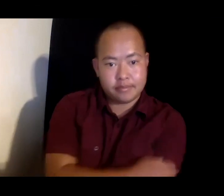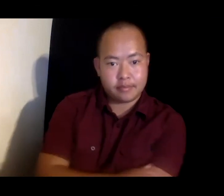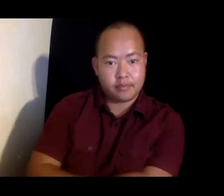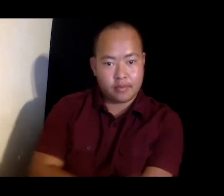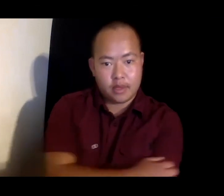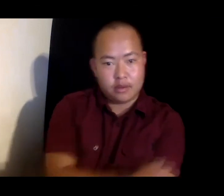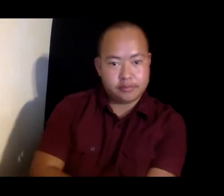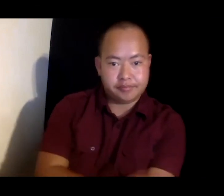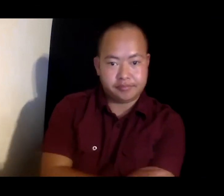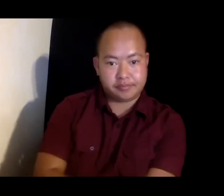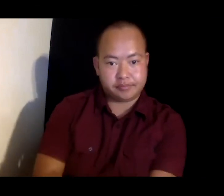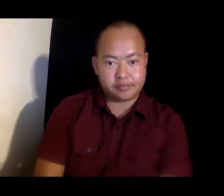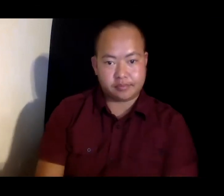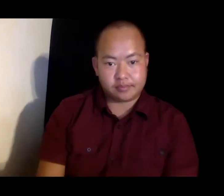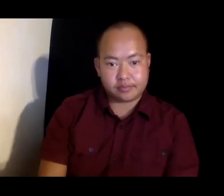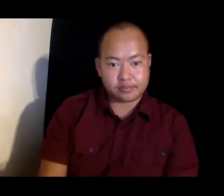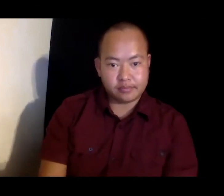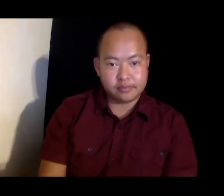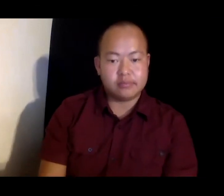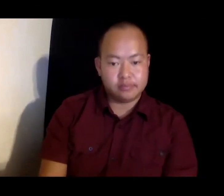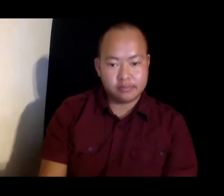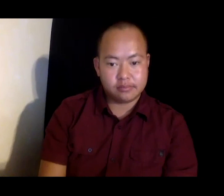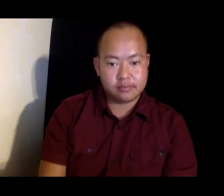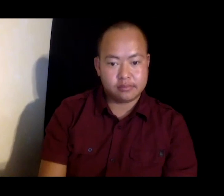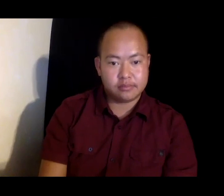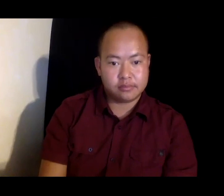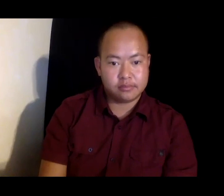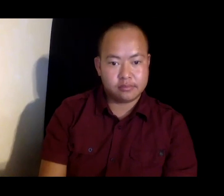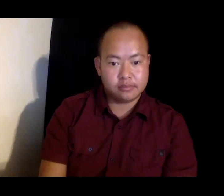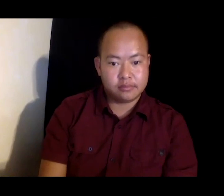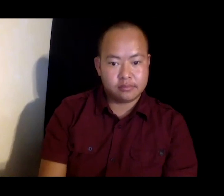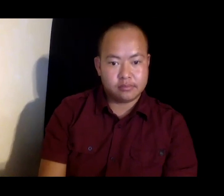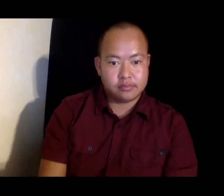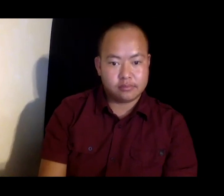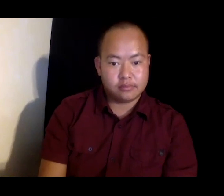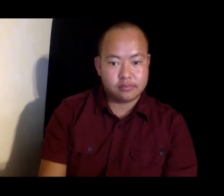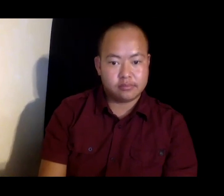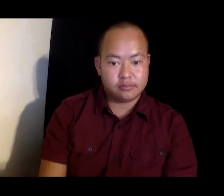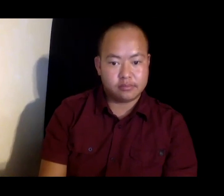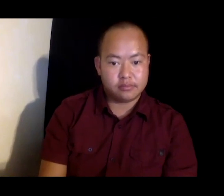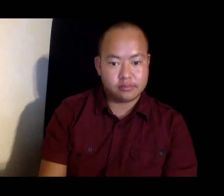They can move onto other jobs and develop their own work history on their own.